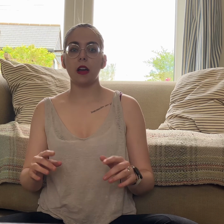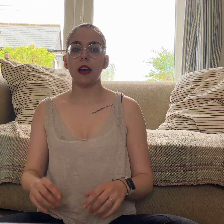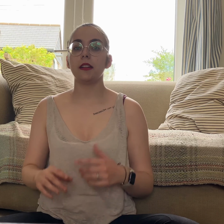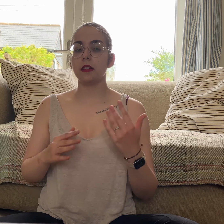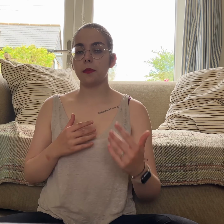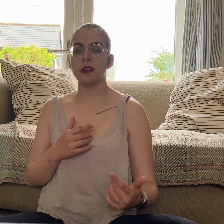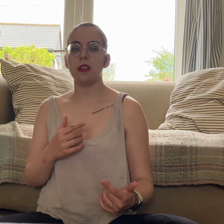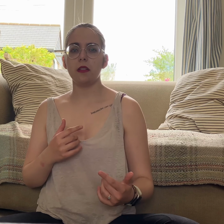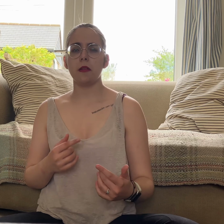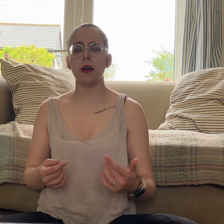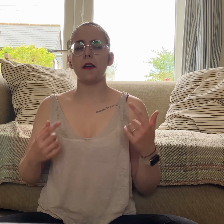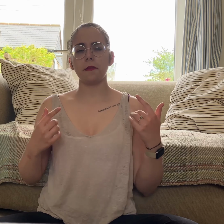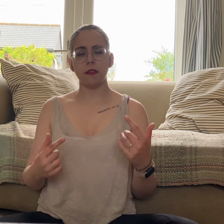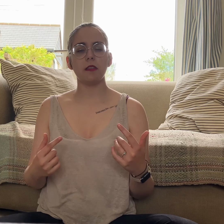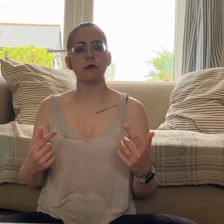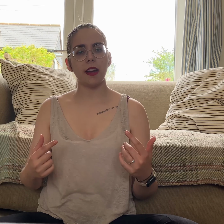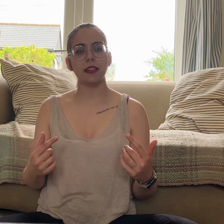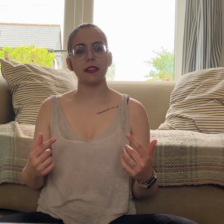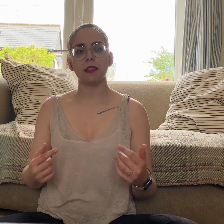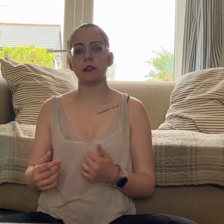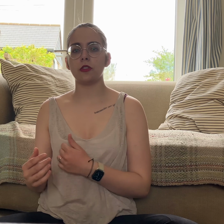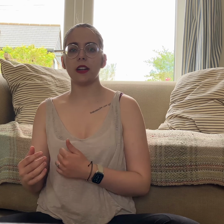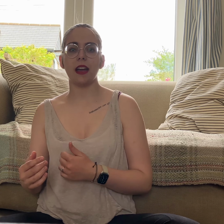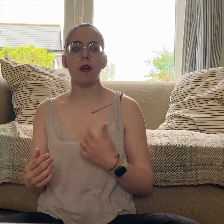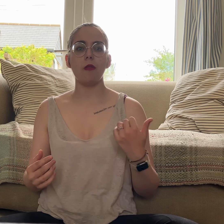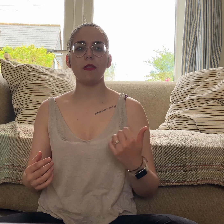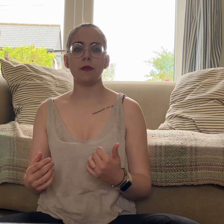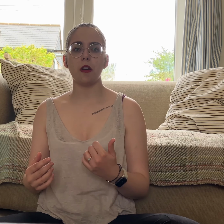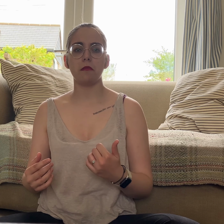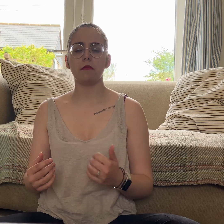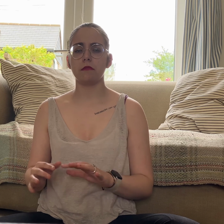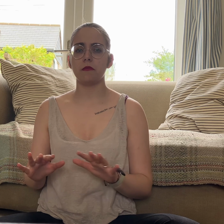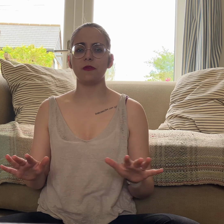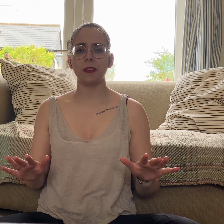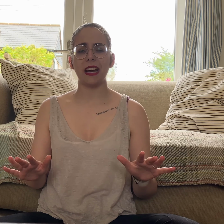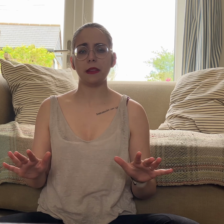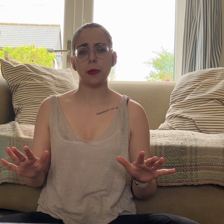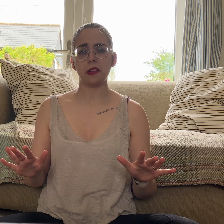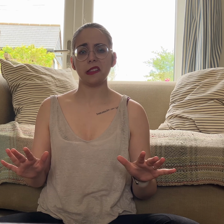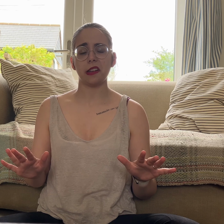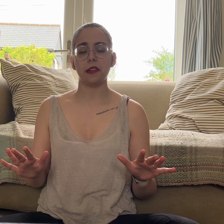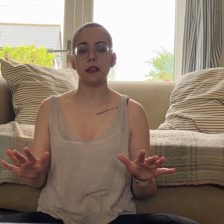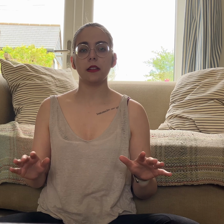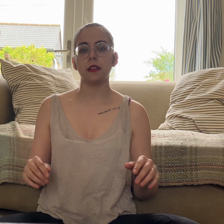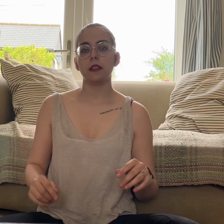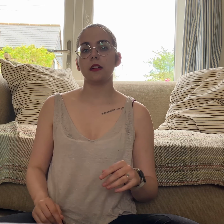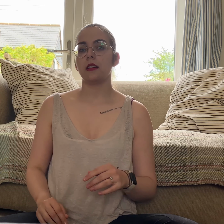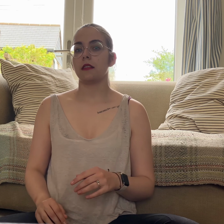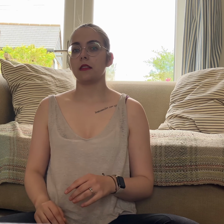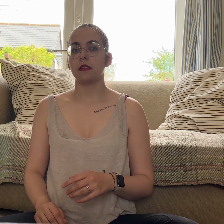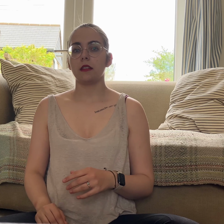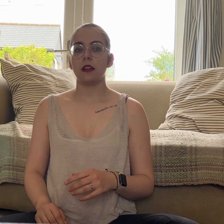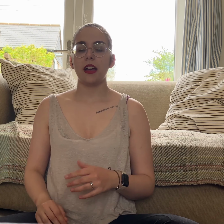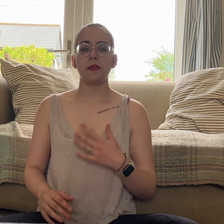I don't know about you, but I feel ready to try that all in one without the music though. If you